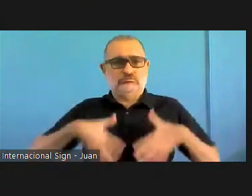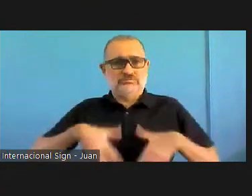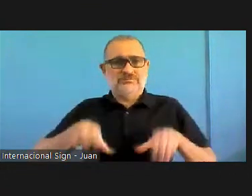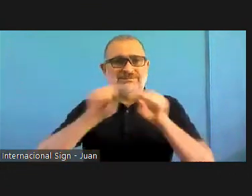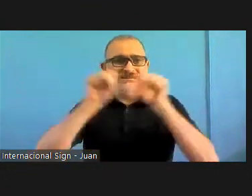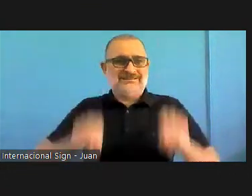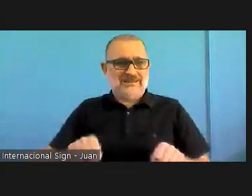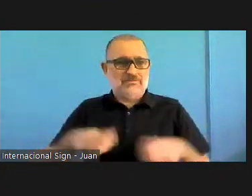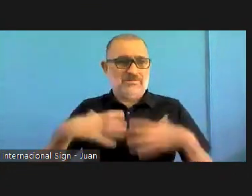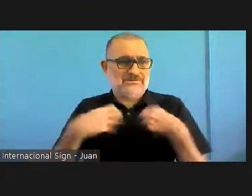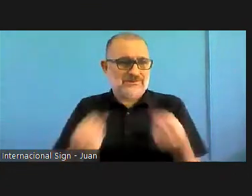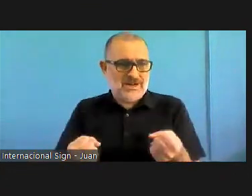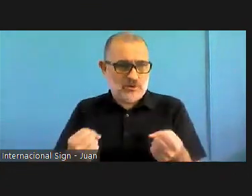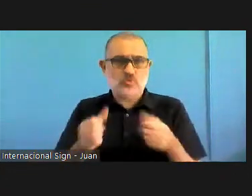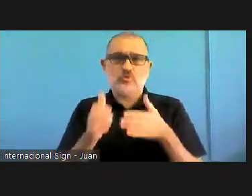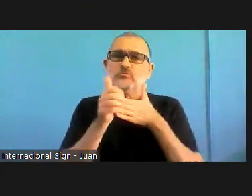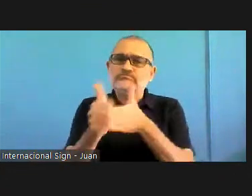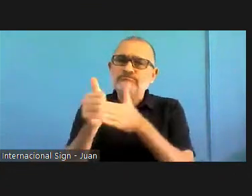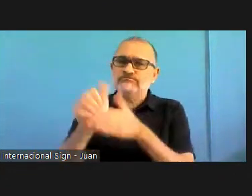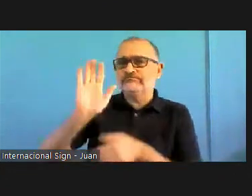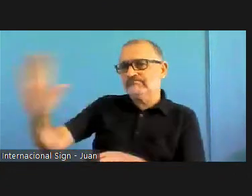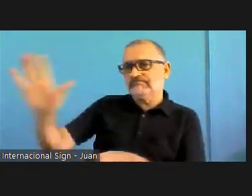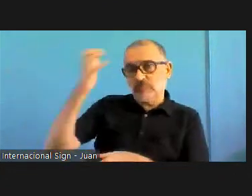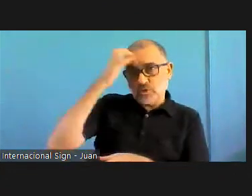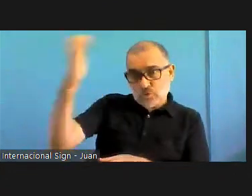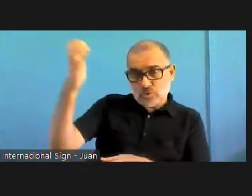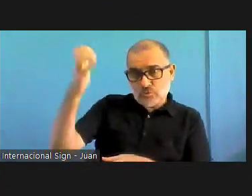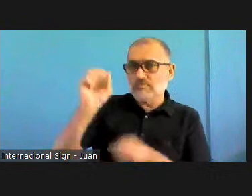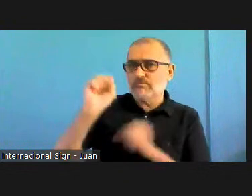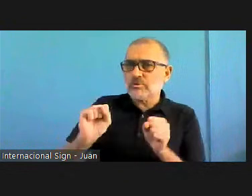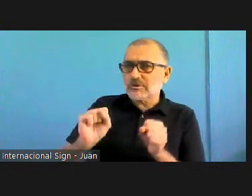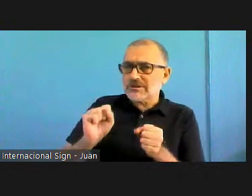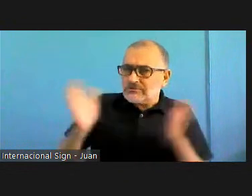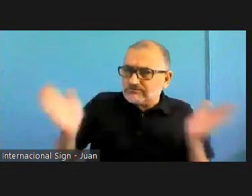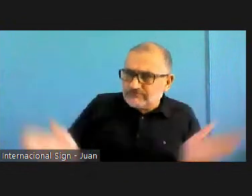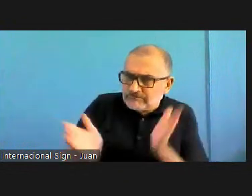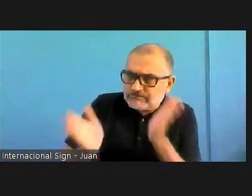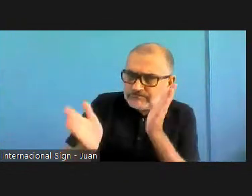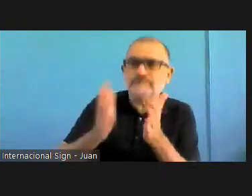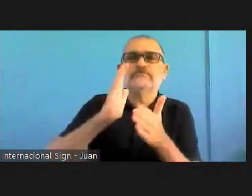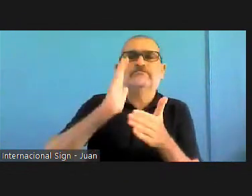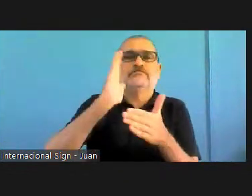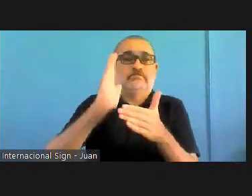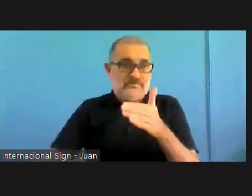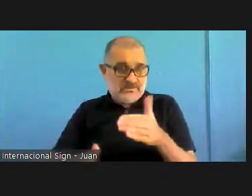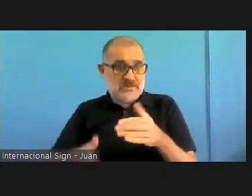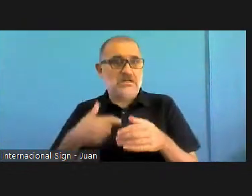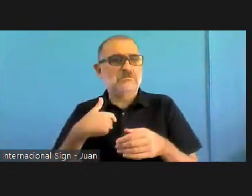And how that projection will make us stronger and more resilient for the future.